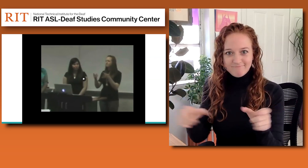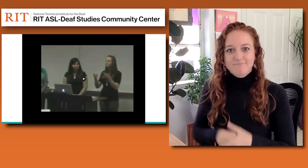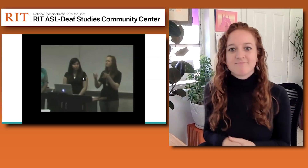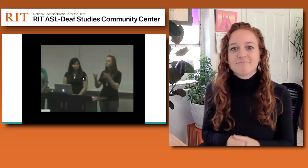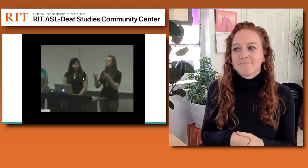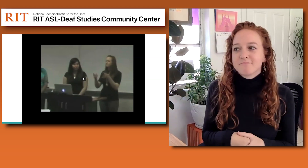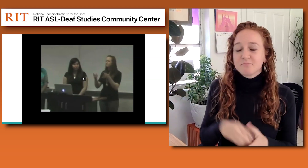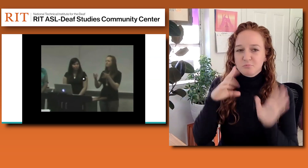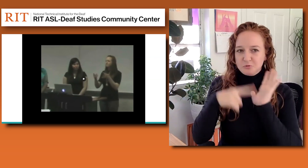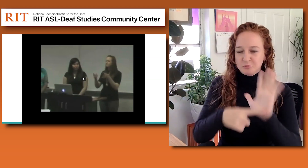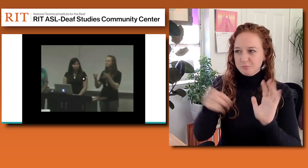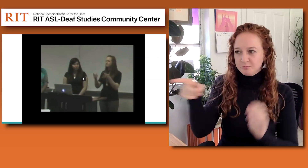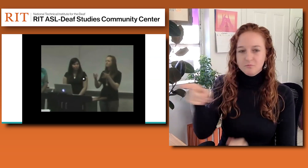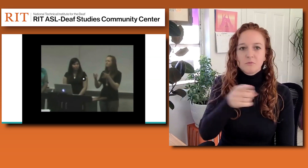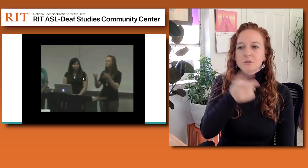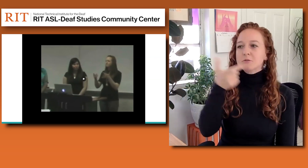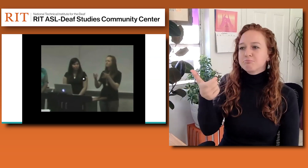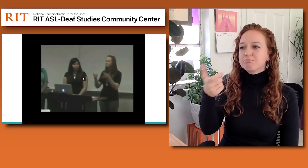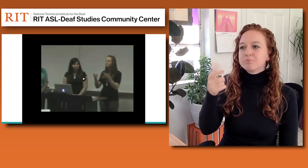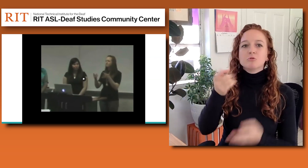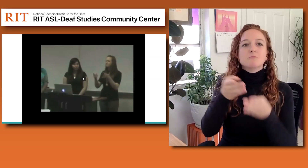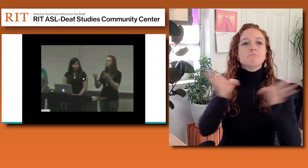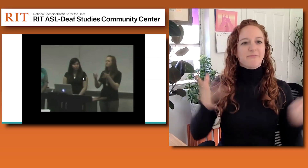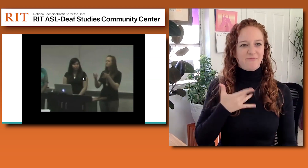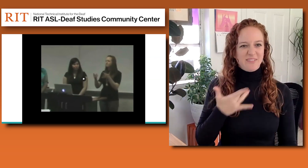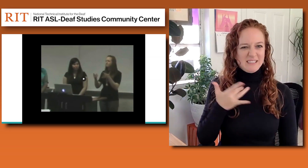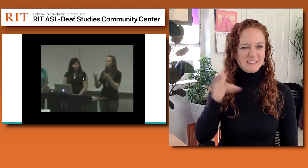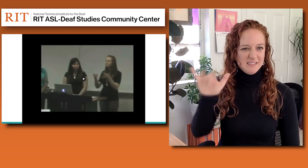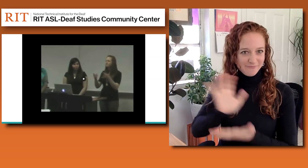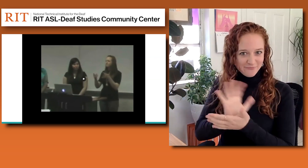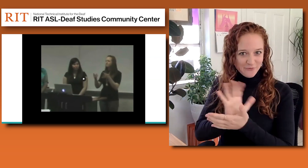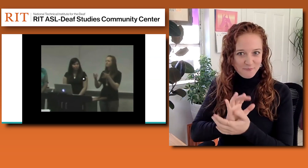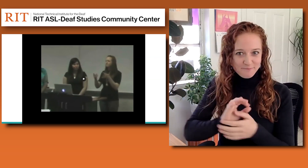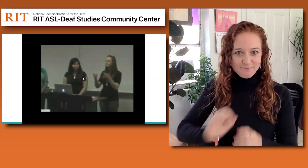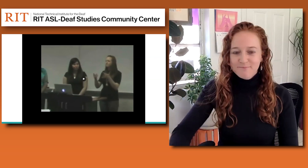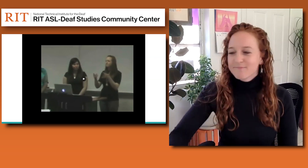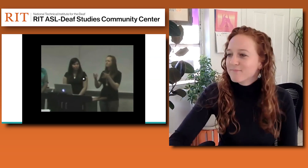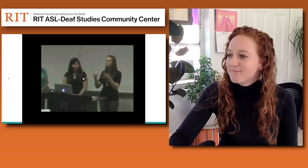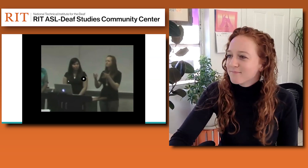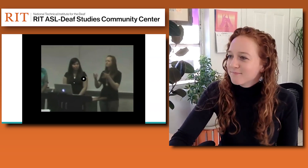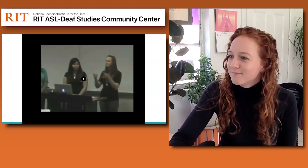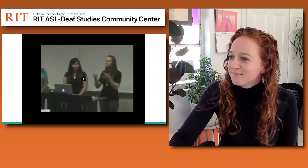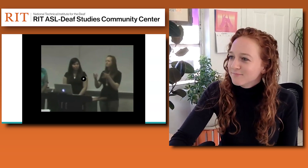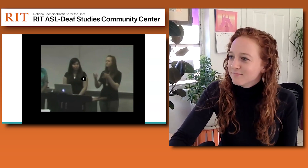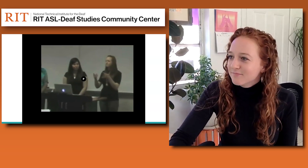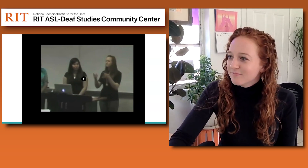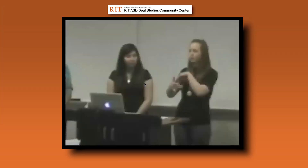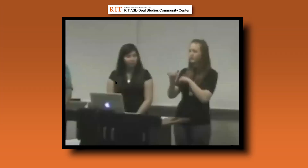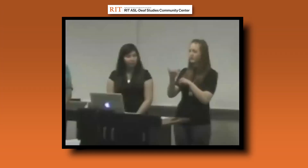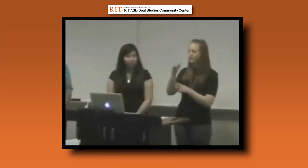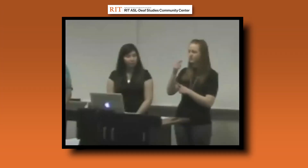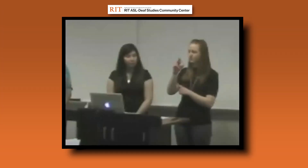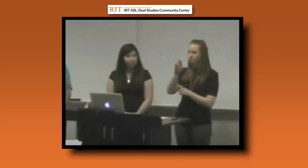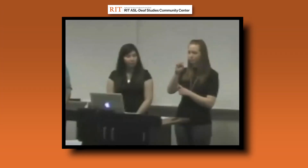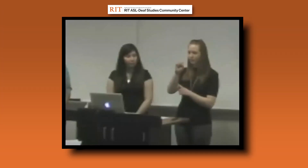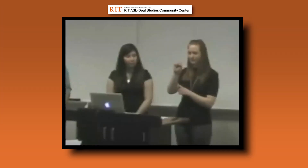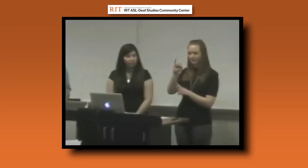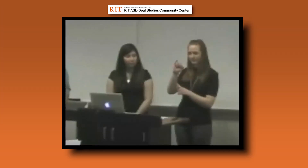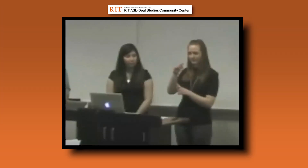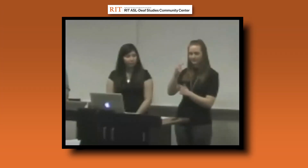and I was definitely using English word order. I'll show you, just to get you a feel of what that looked like.